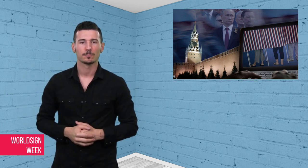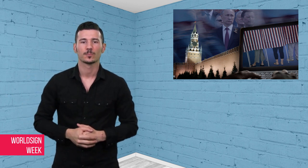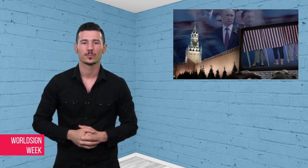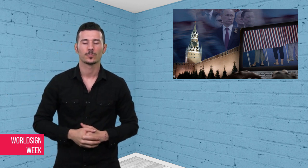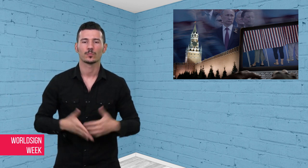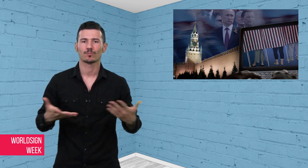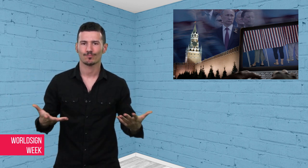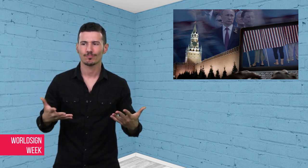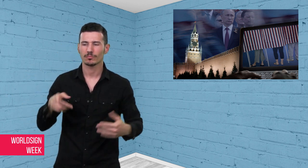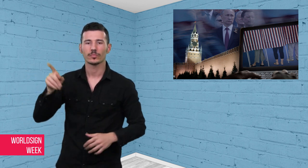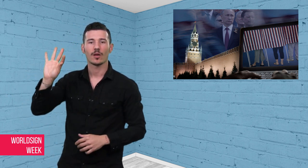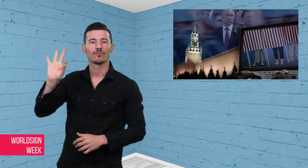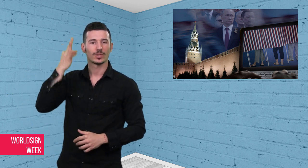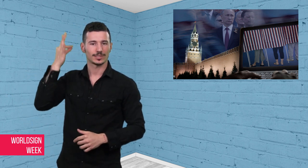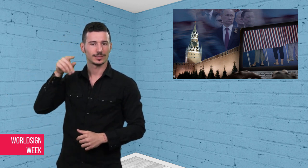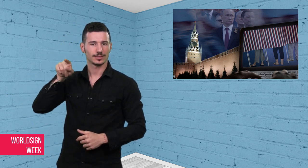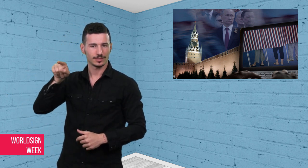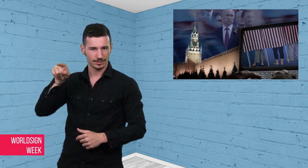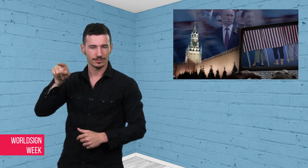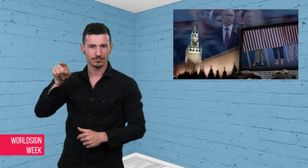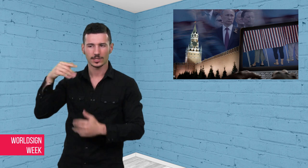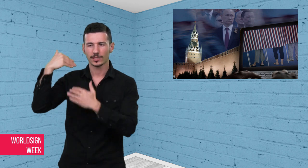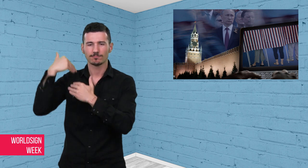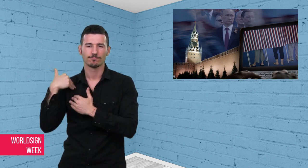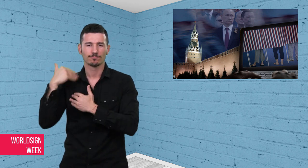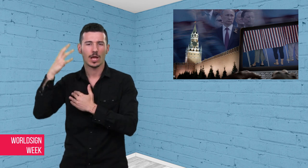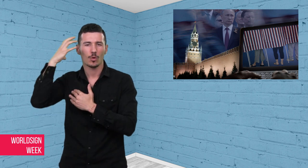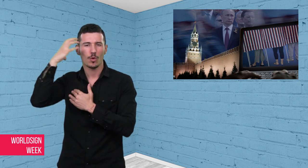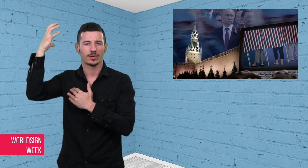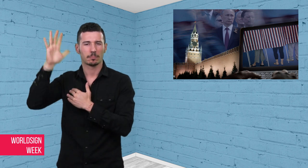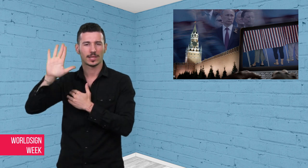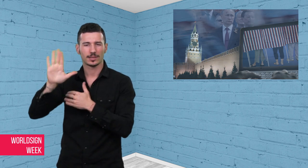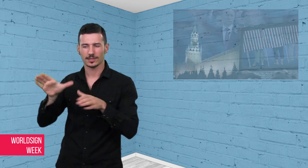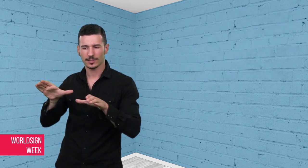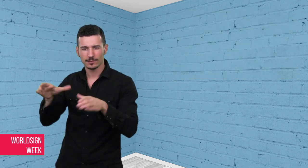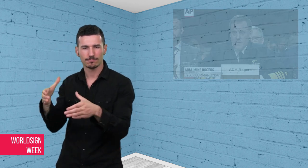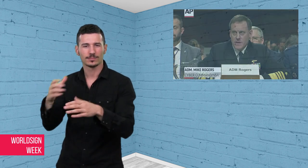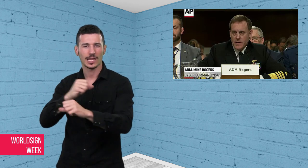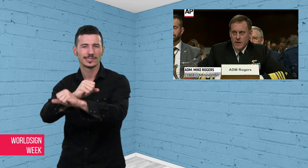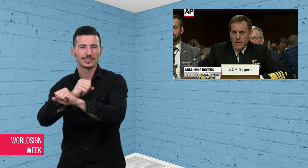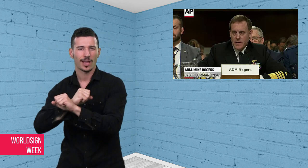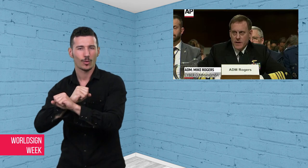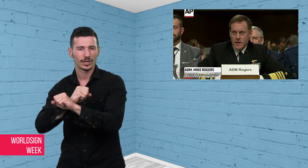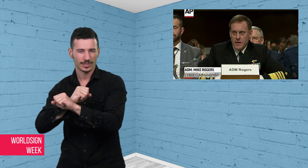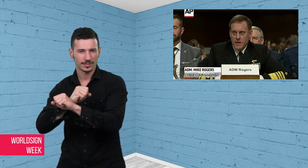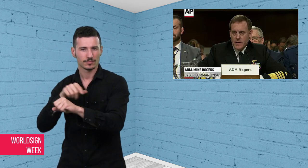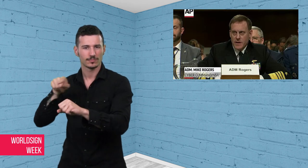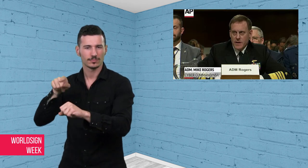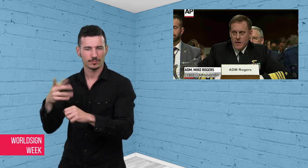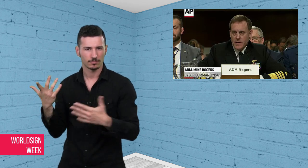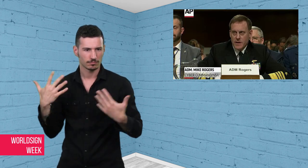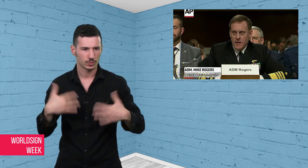and mail accounts - France’s government cybersecurity agency is investigating